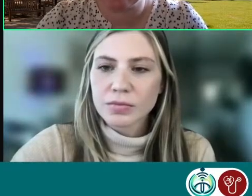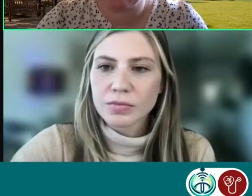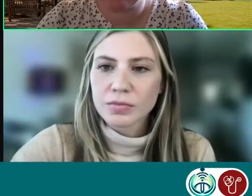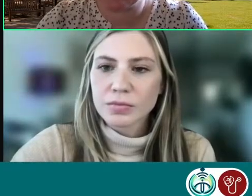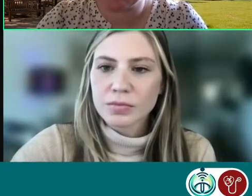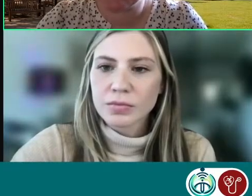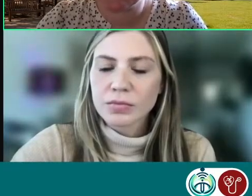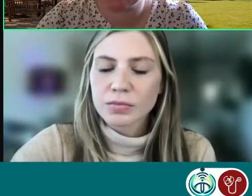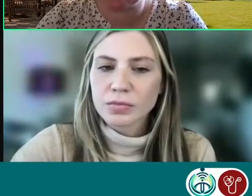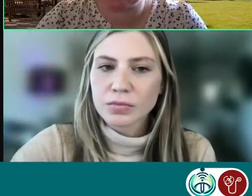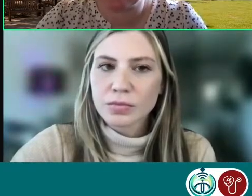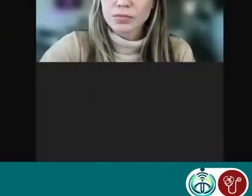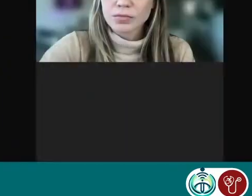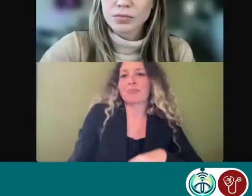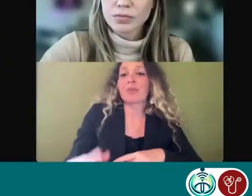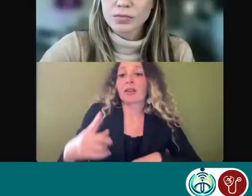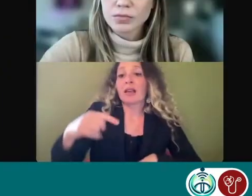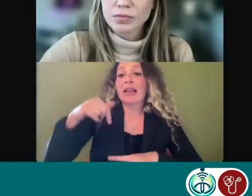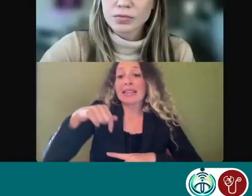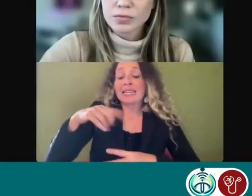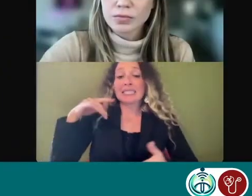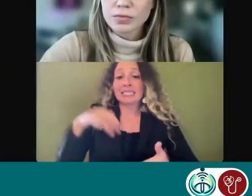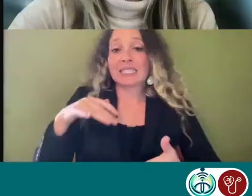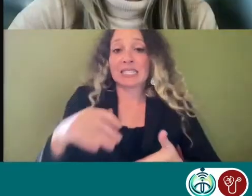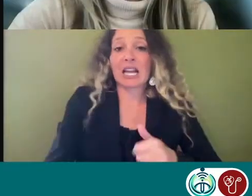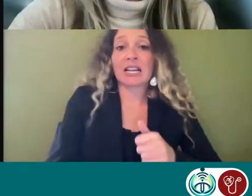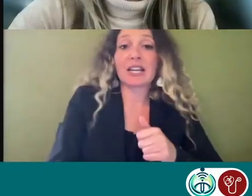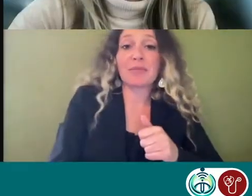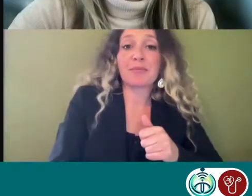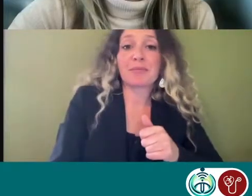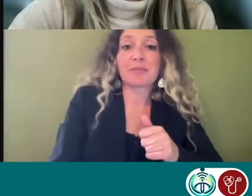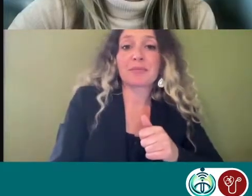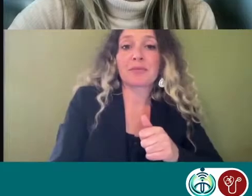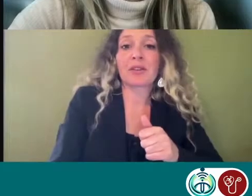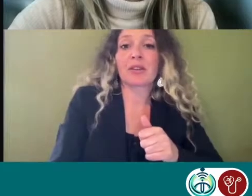very fortunate to do that was funded by PCORI or the Patient-Centered Outcomes Research Institute.